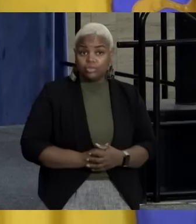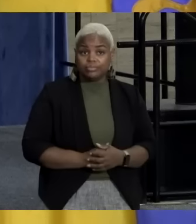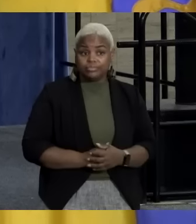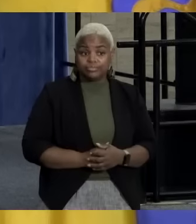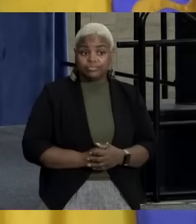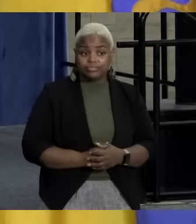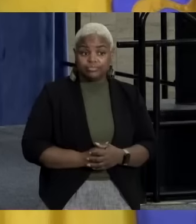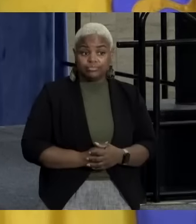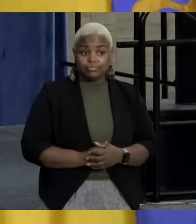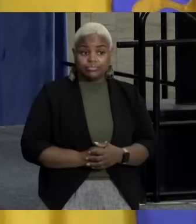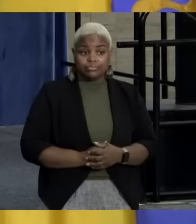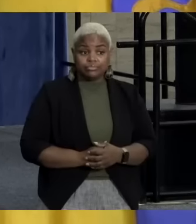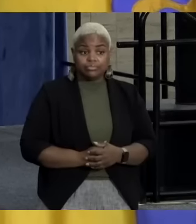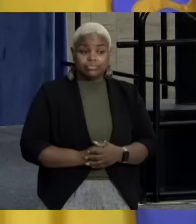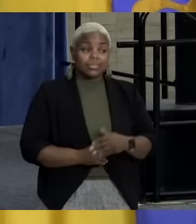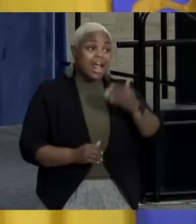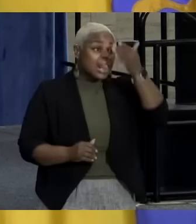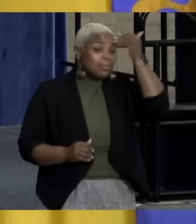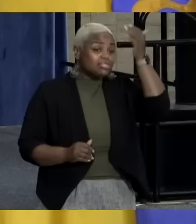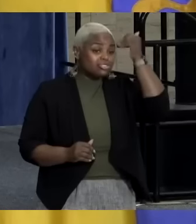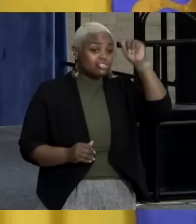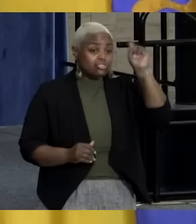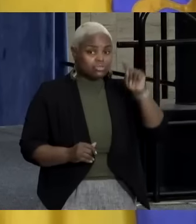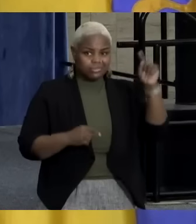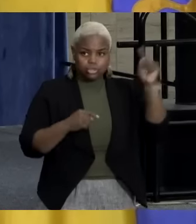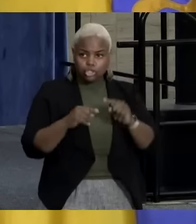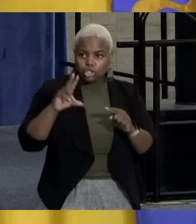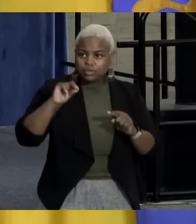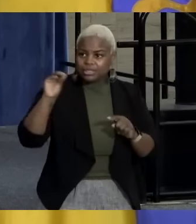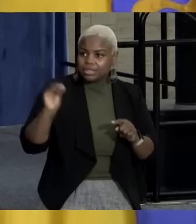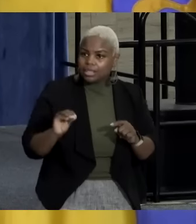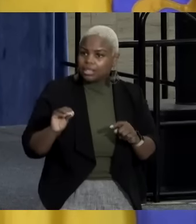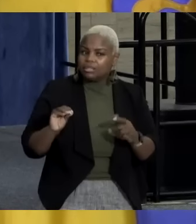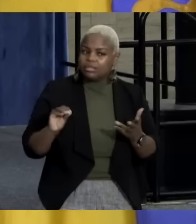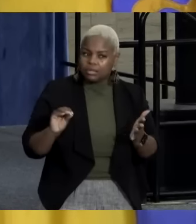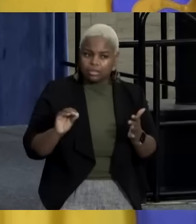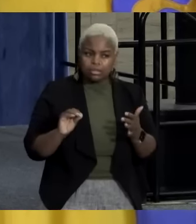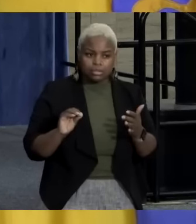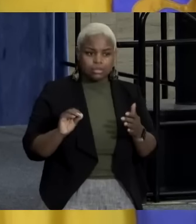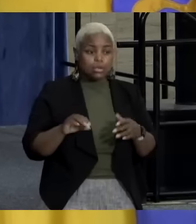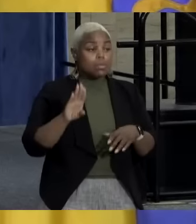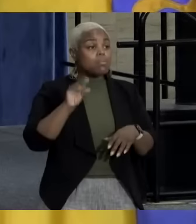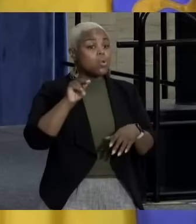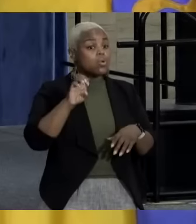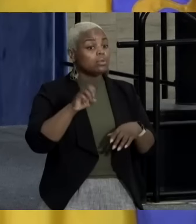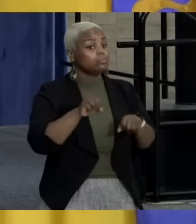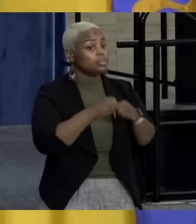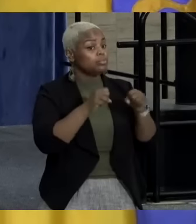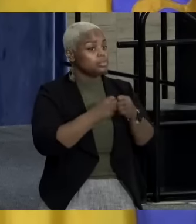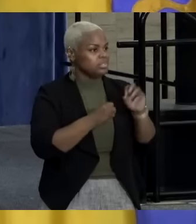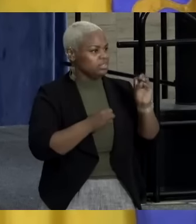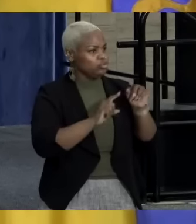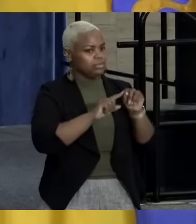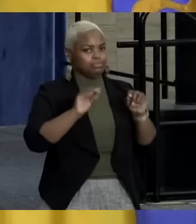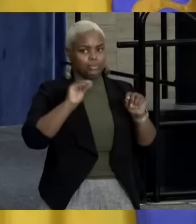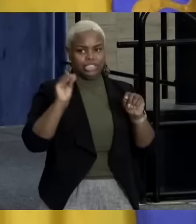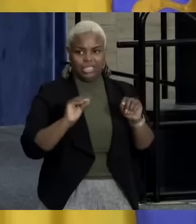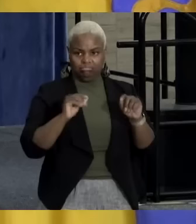35 percent, bone fractures by 50 to 60 percent, as well as reducing cognitive